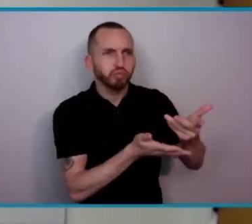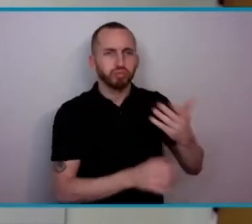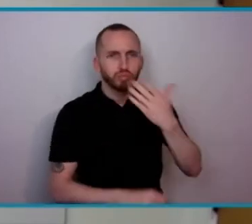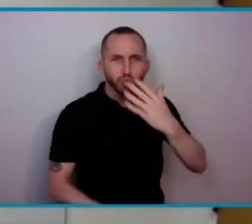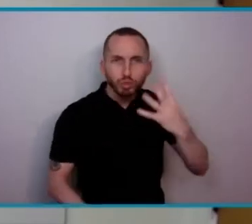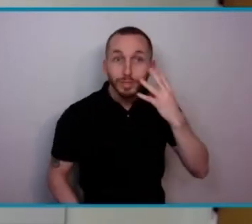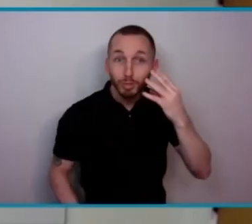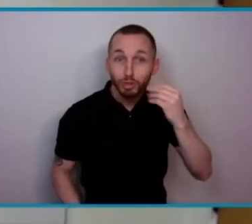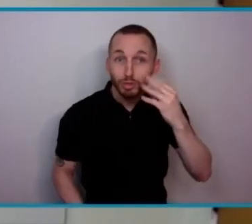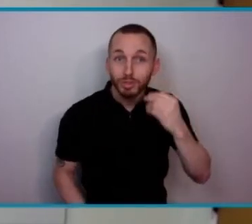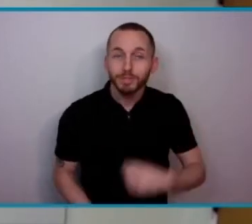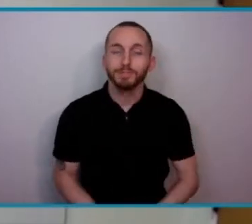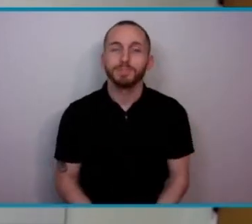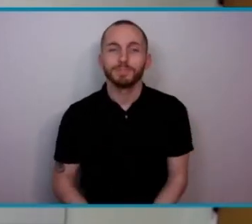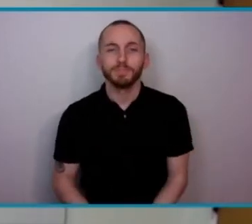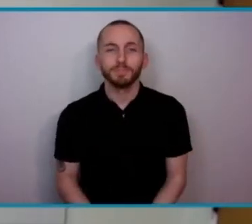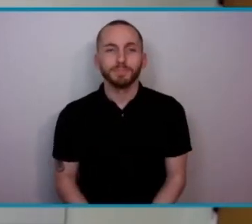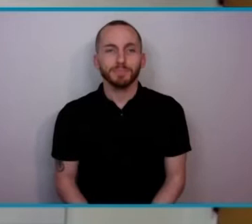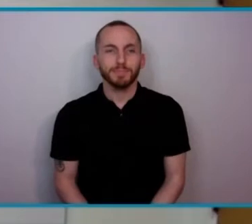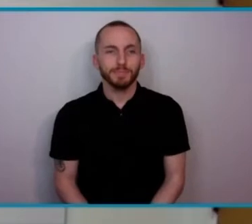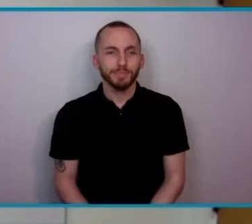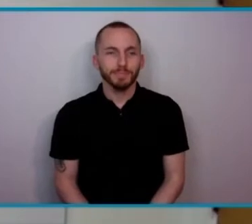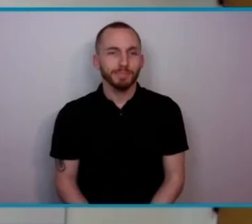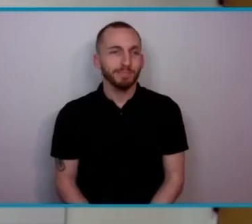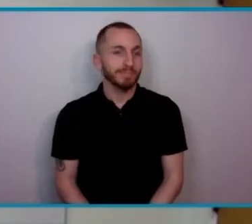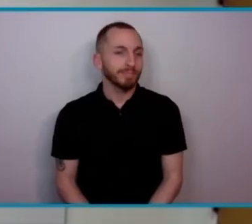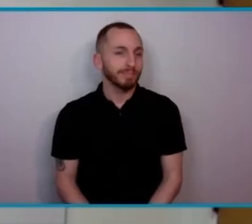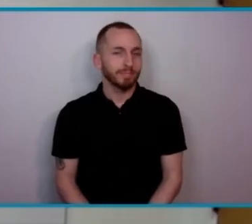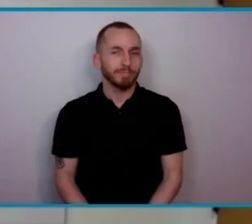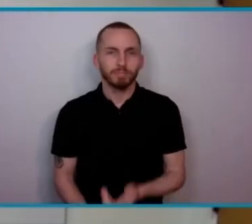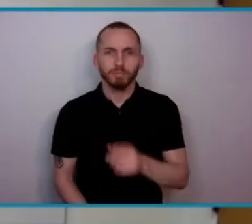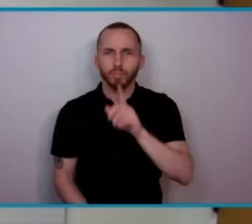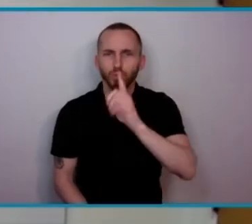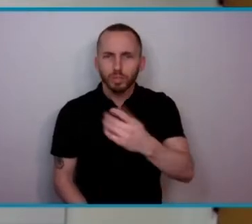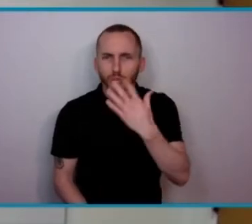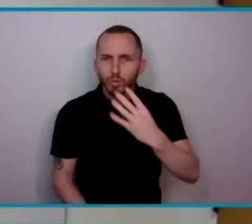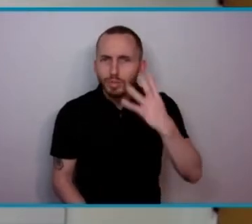This has been a good experience because of course people are coming at these questions